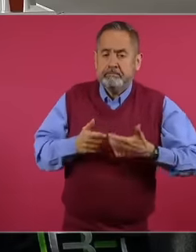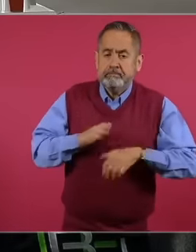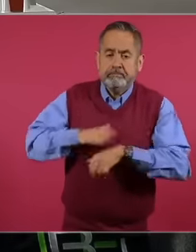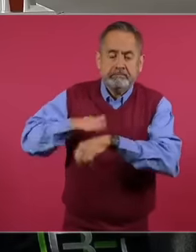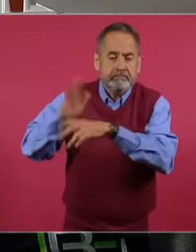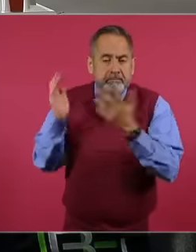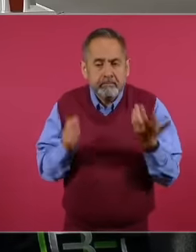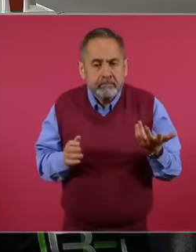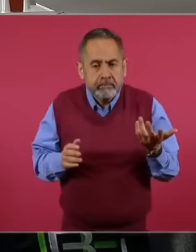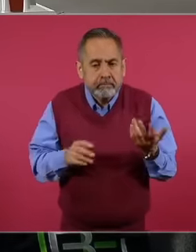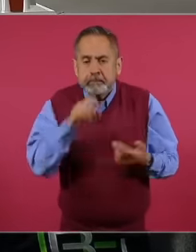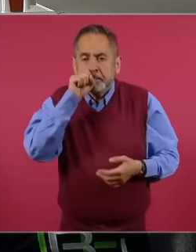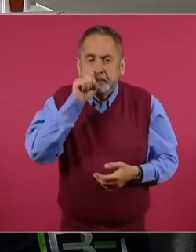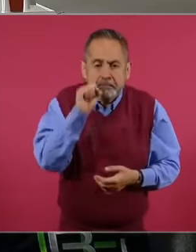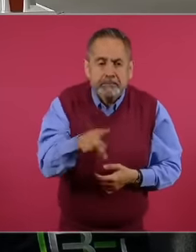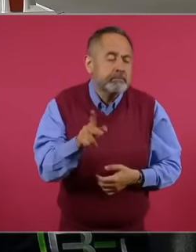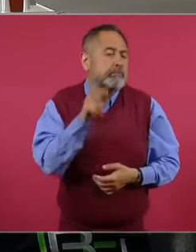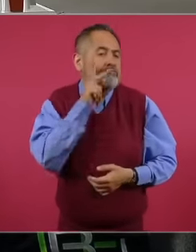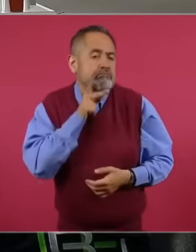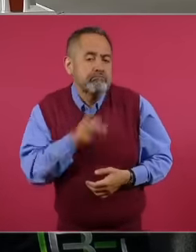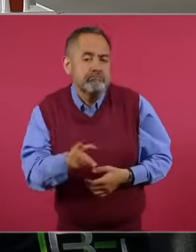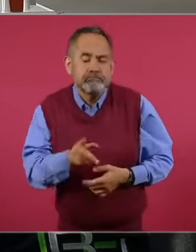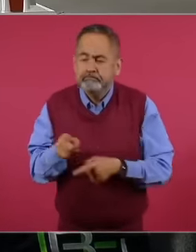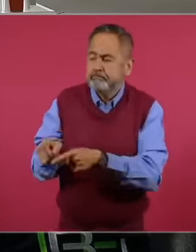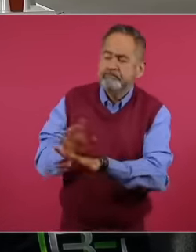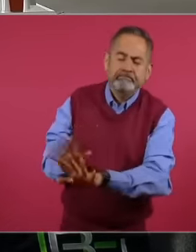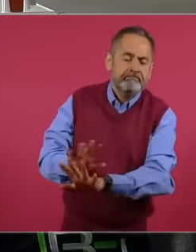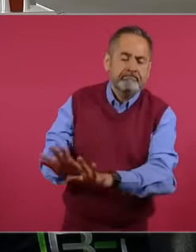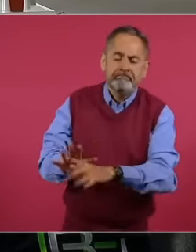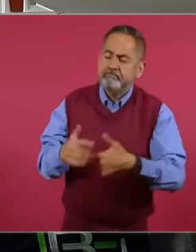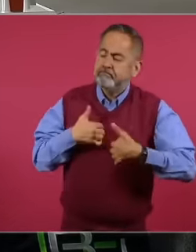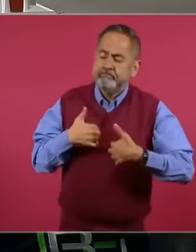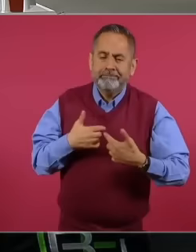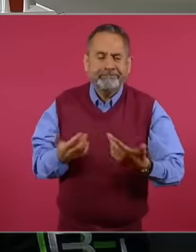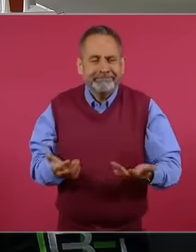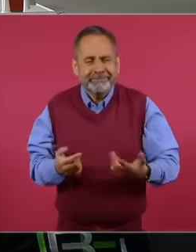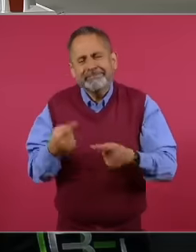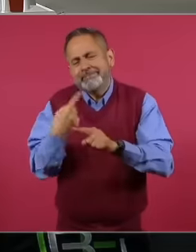oil and all economic activities